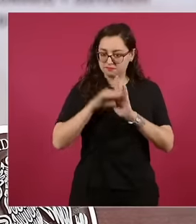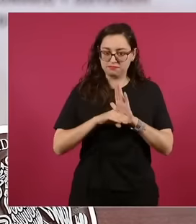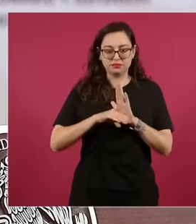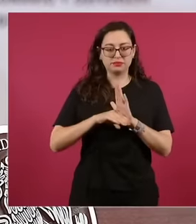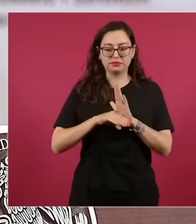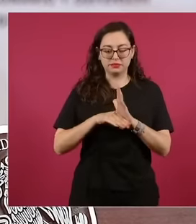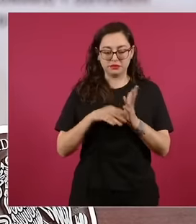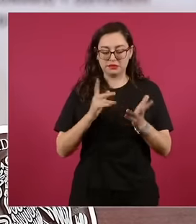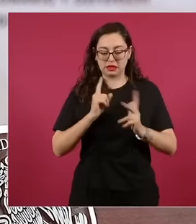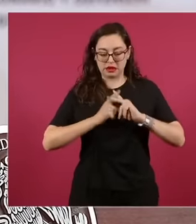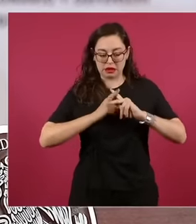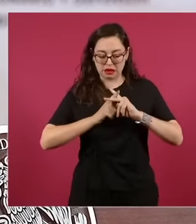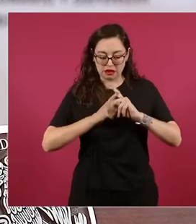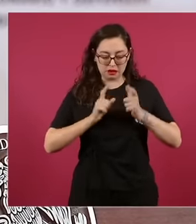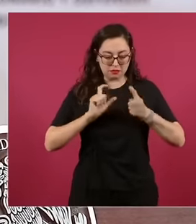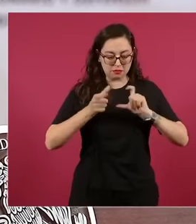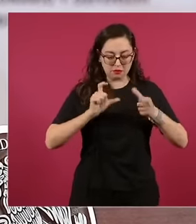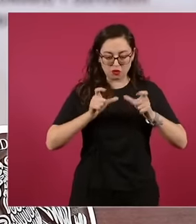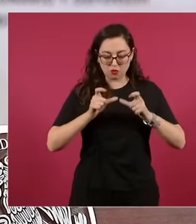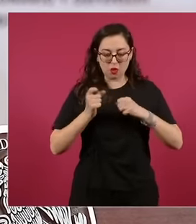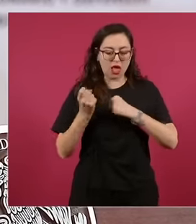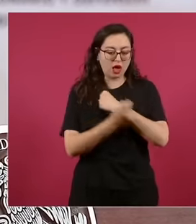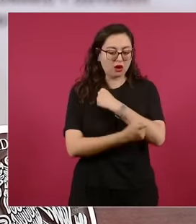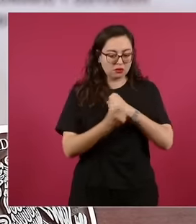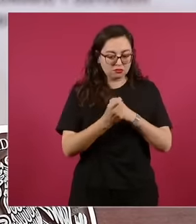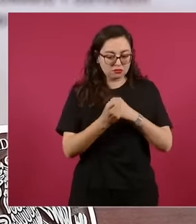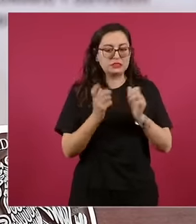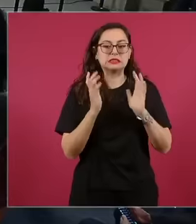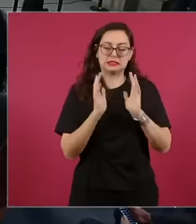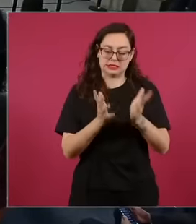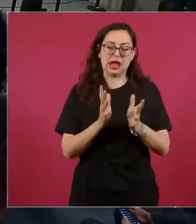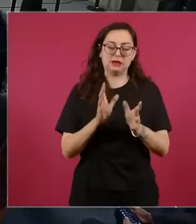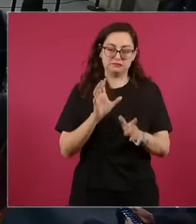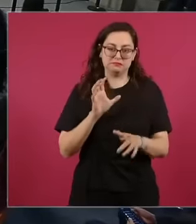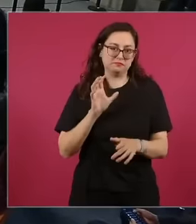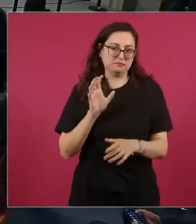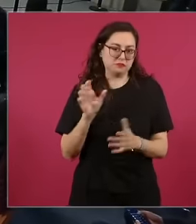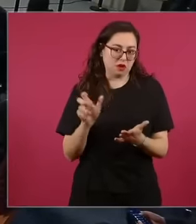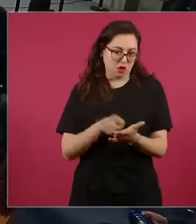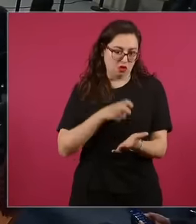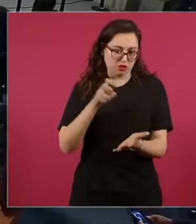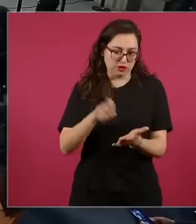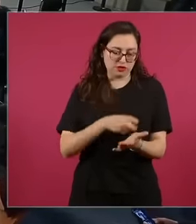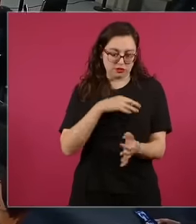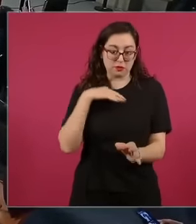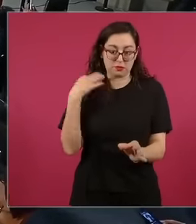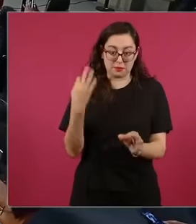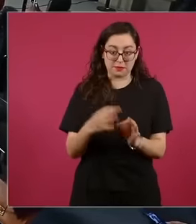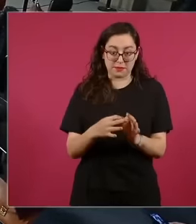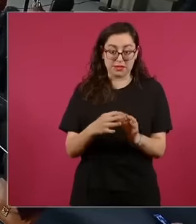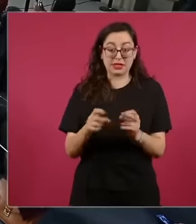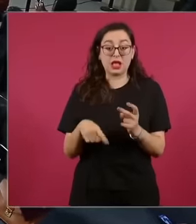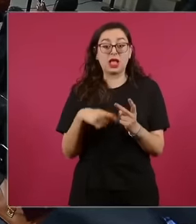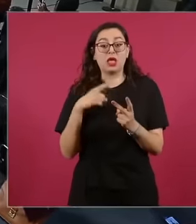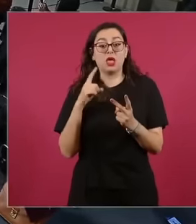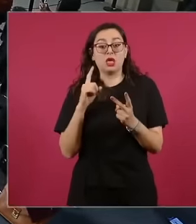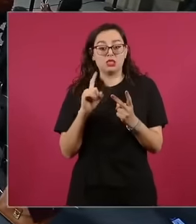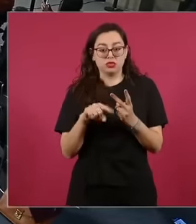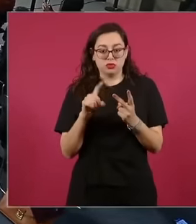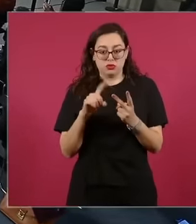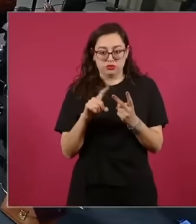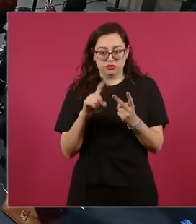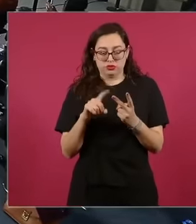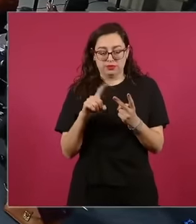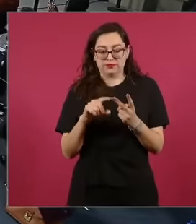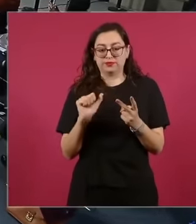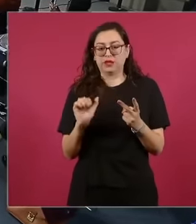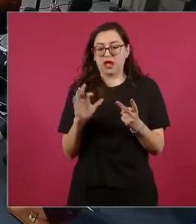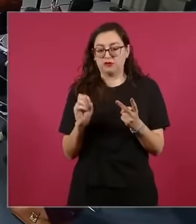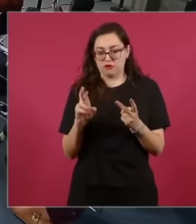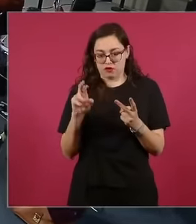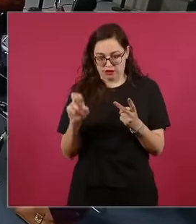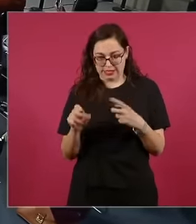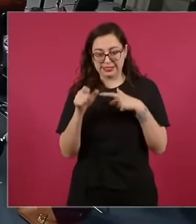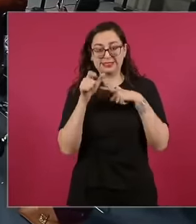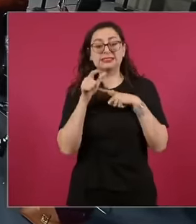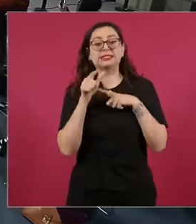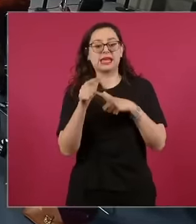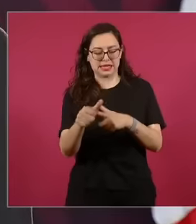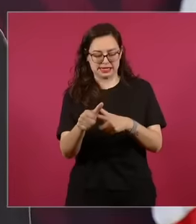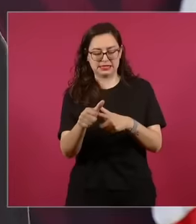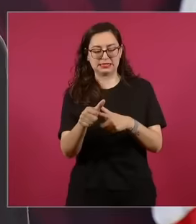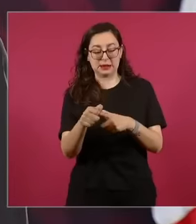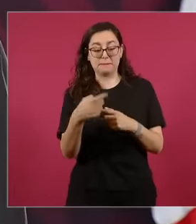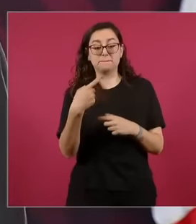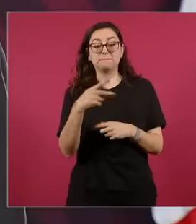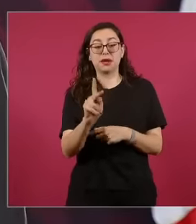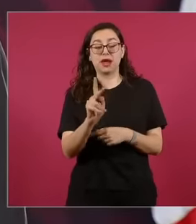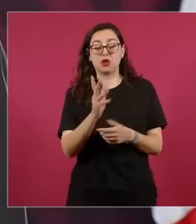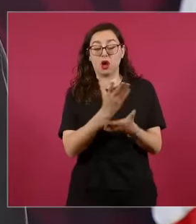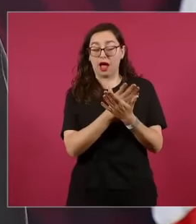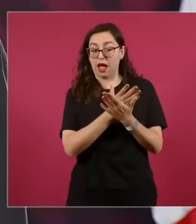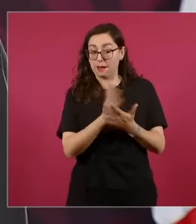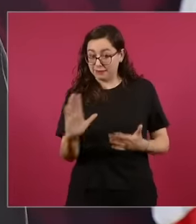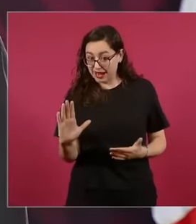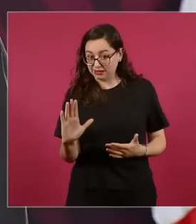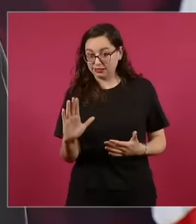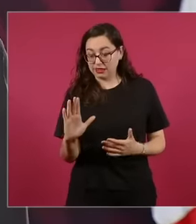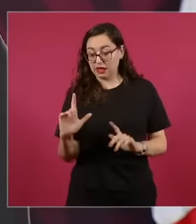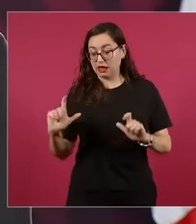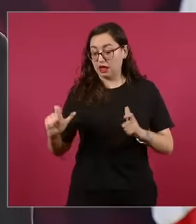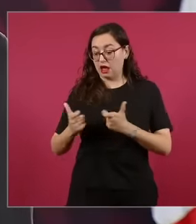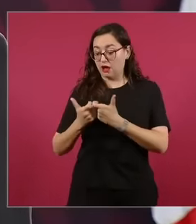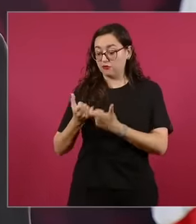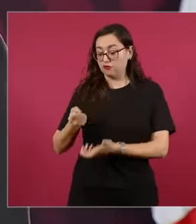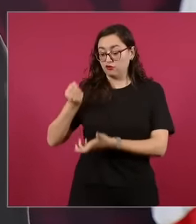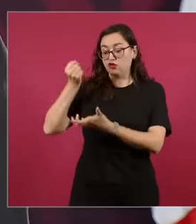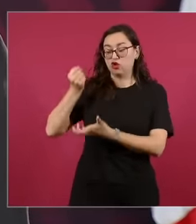achieved. The other thing, this one, they are going to continue the Afores but we have to create a fund so that